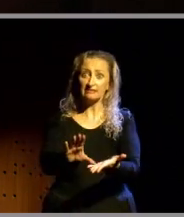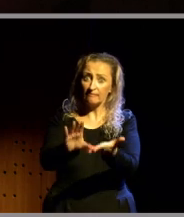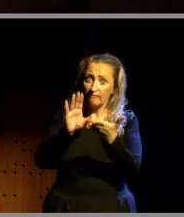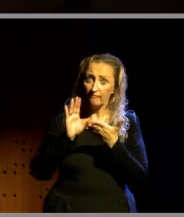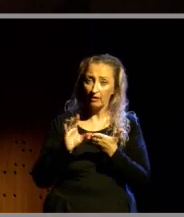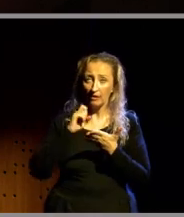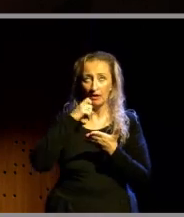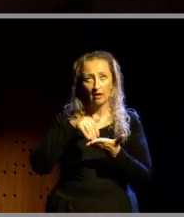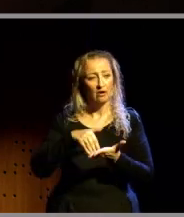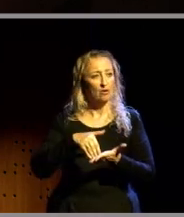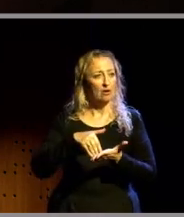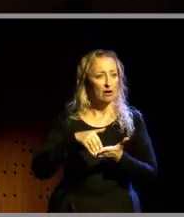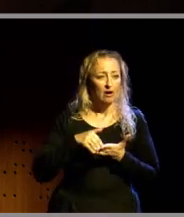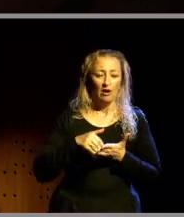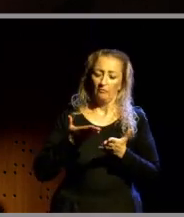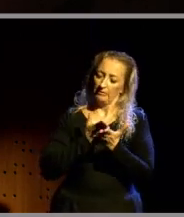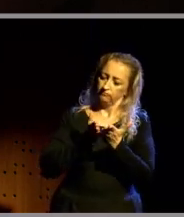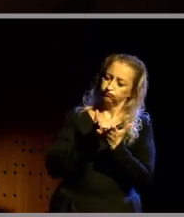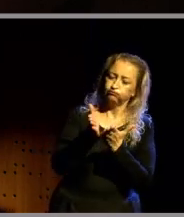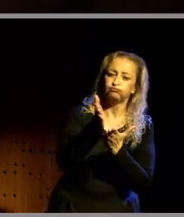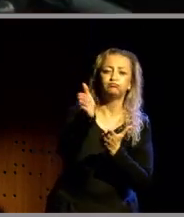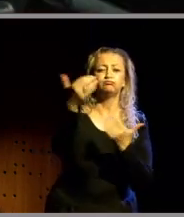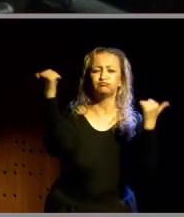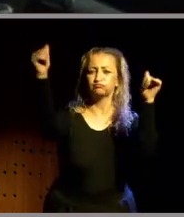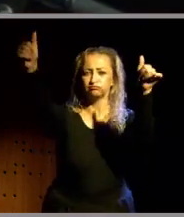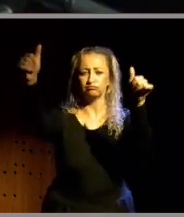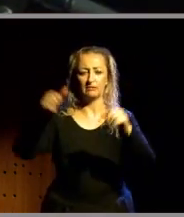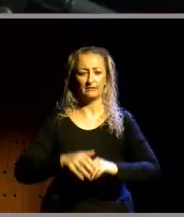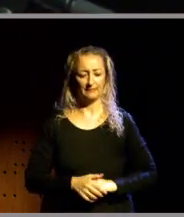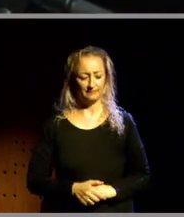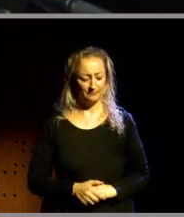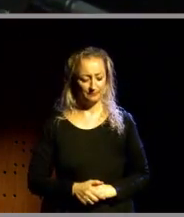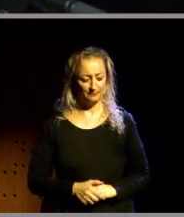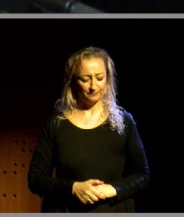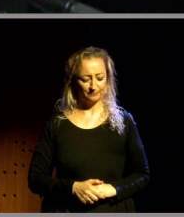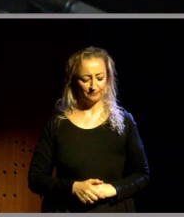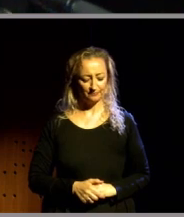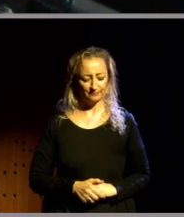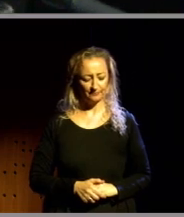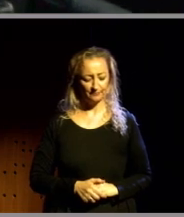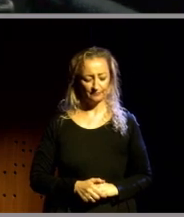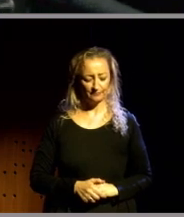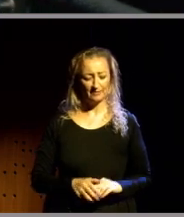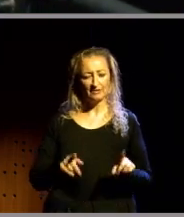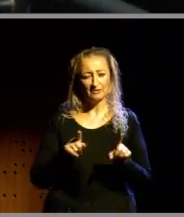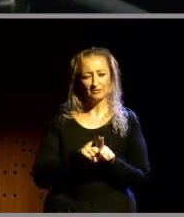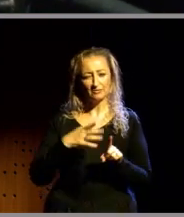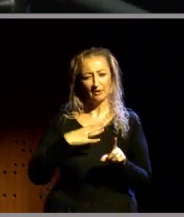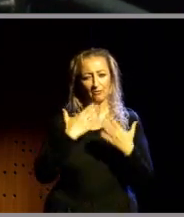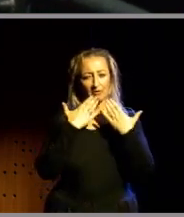puts us in the right direction. I'd also like to just thank my family, honestly.